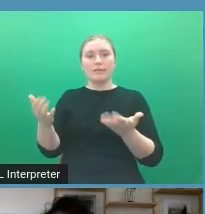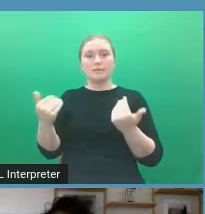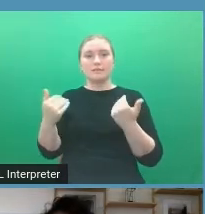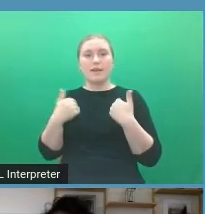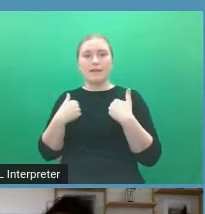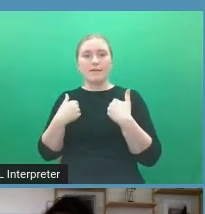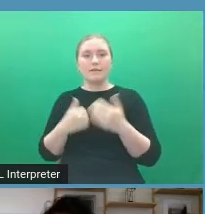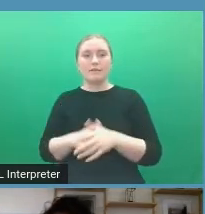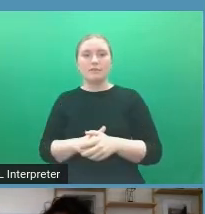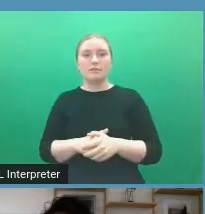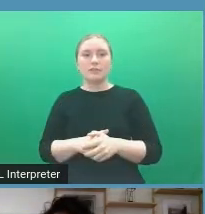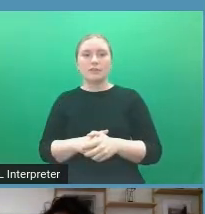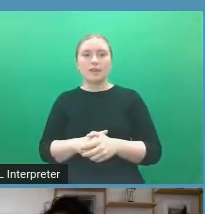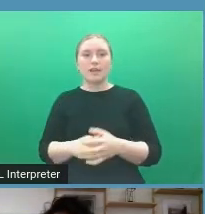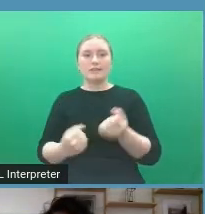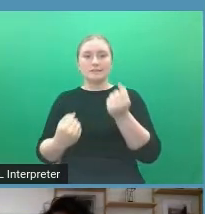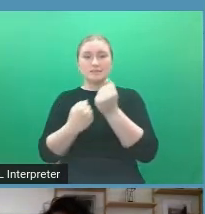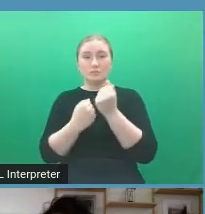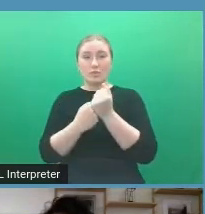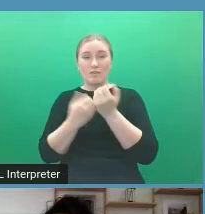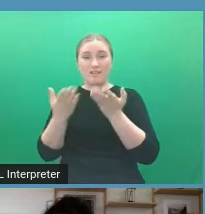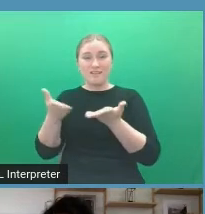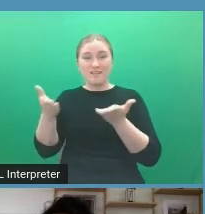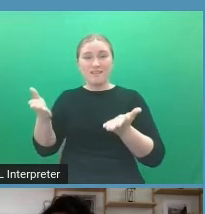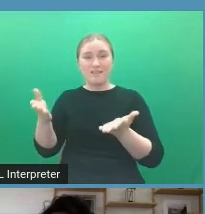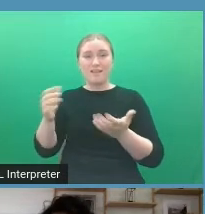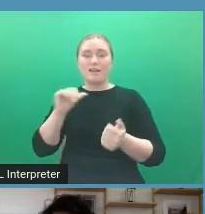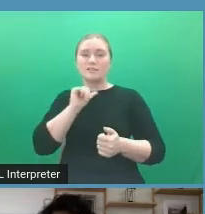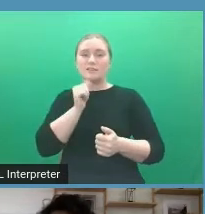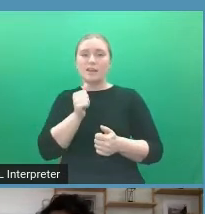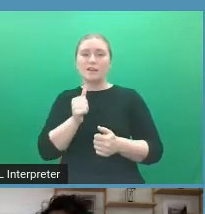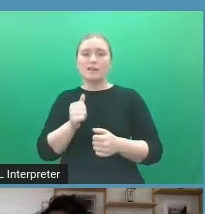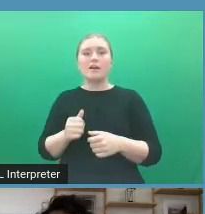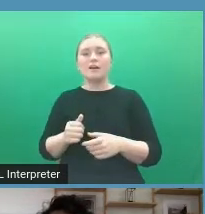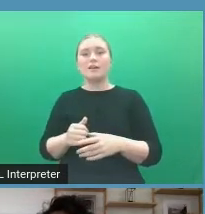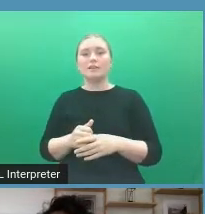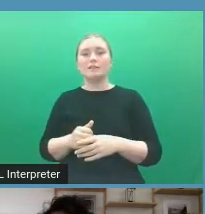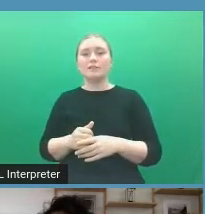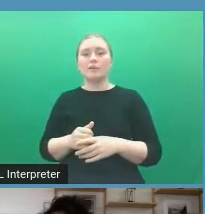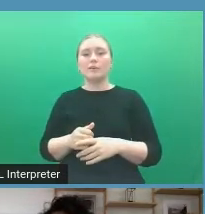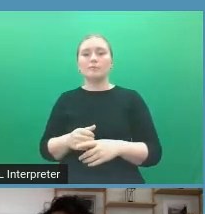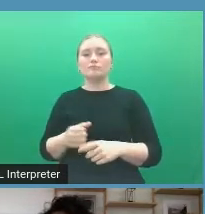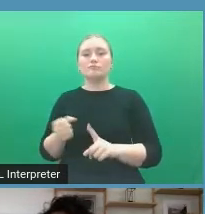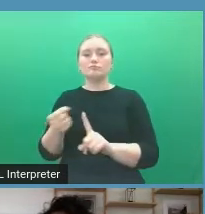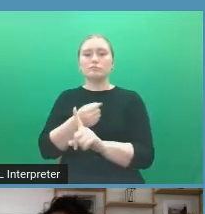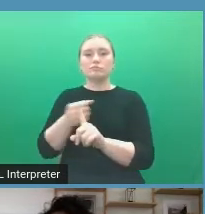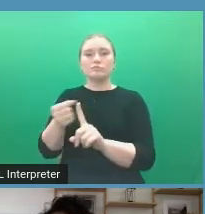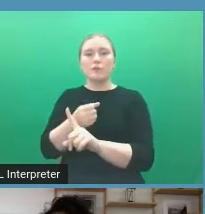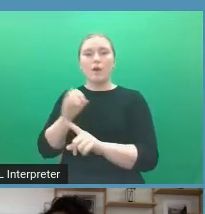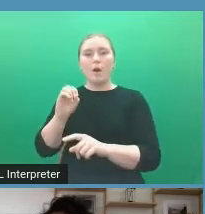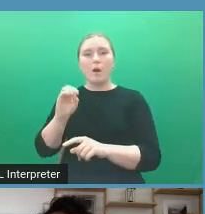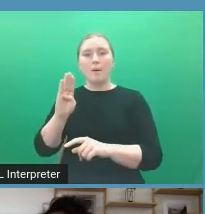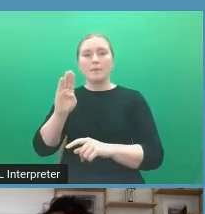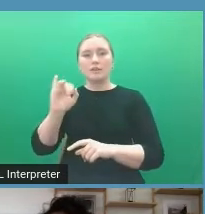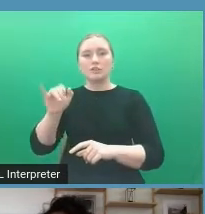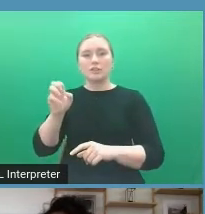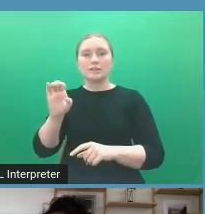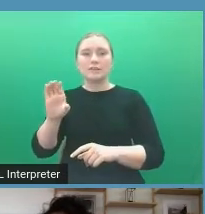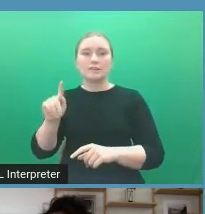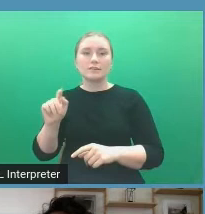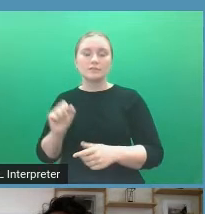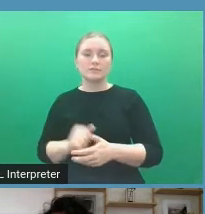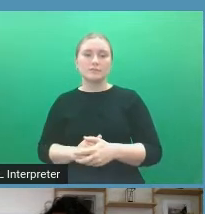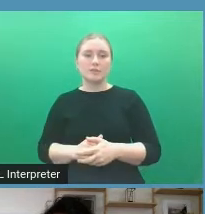steward of that object's, preservation over time. So that tension may exist,